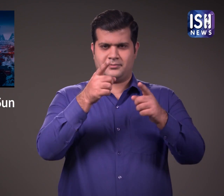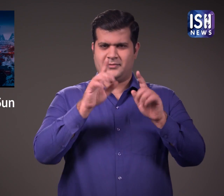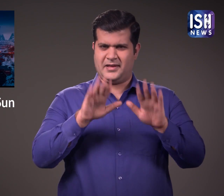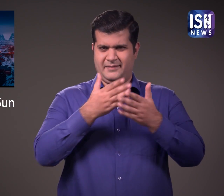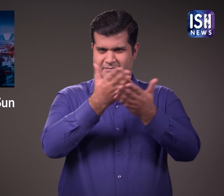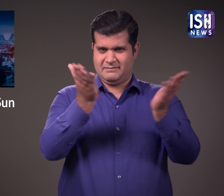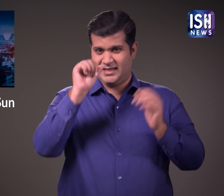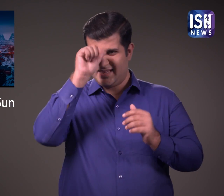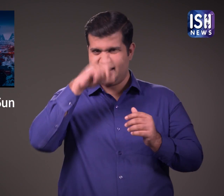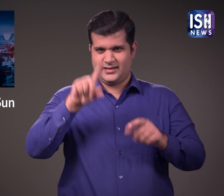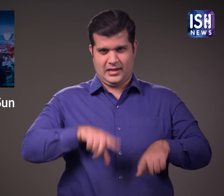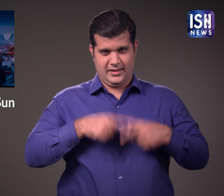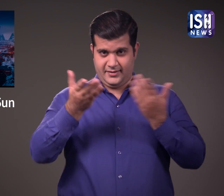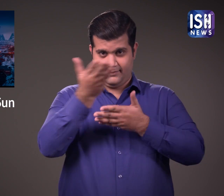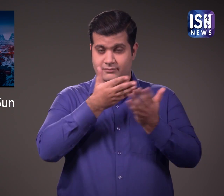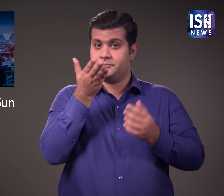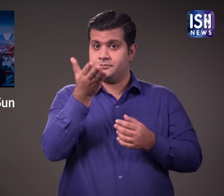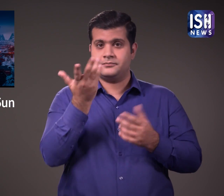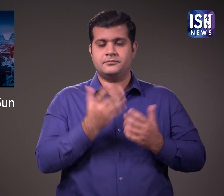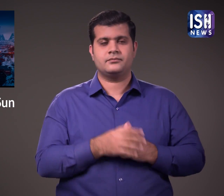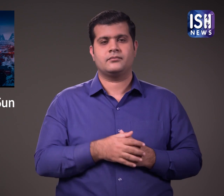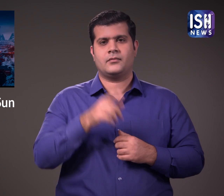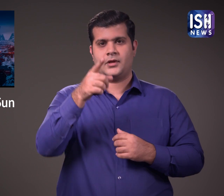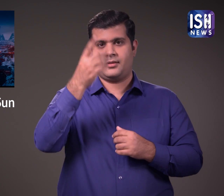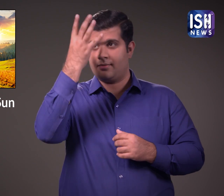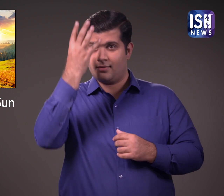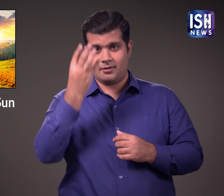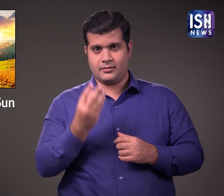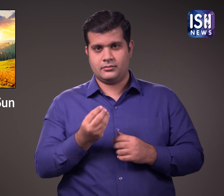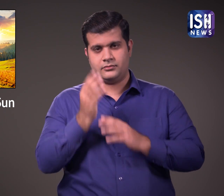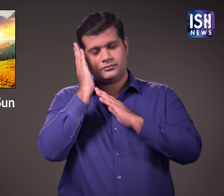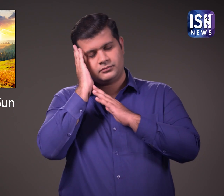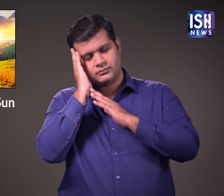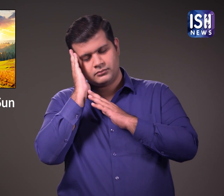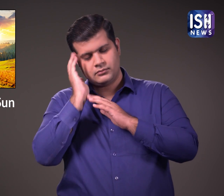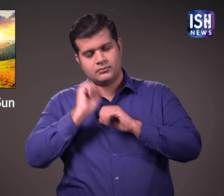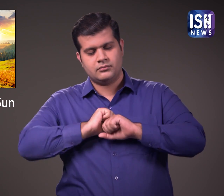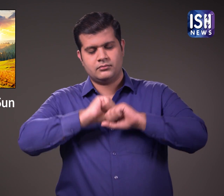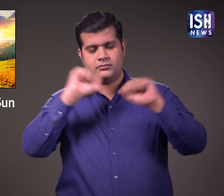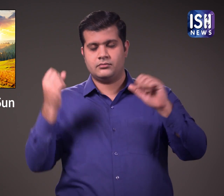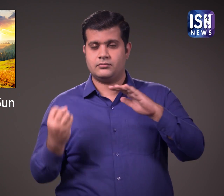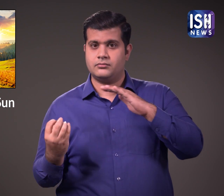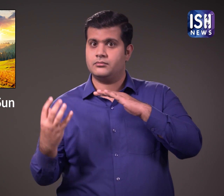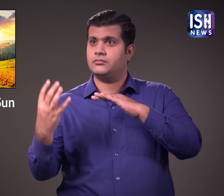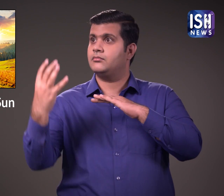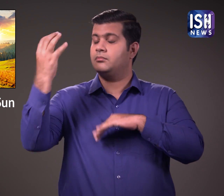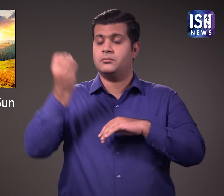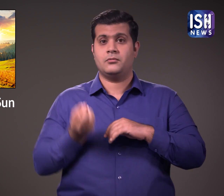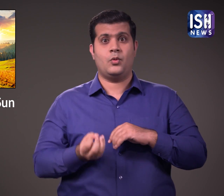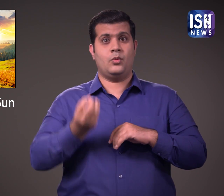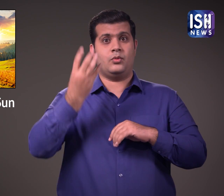All of us in India, sleep at night, wake up when the sun rises